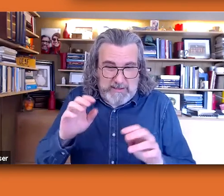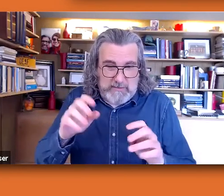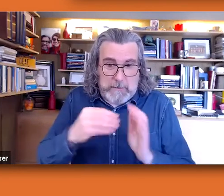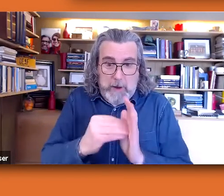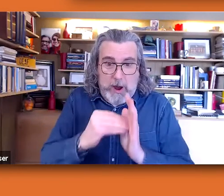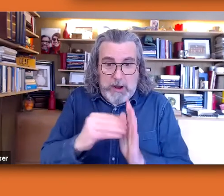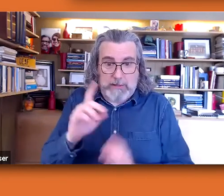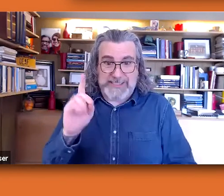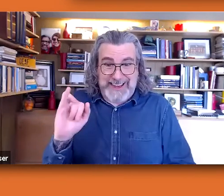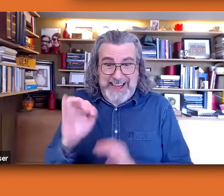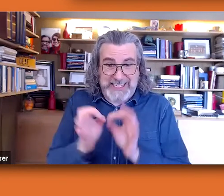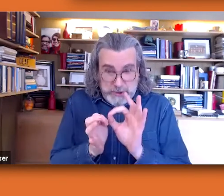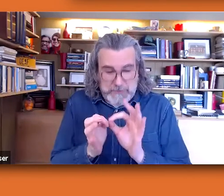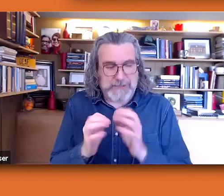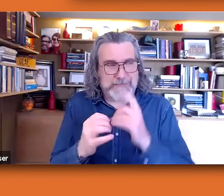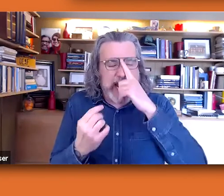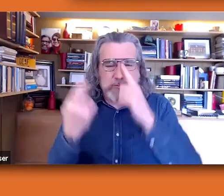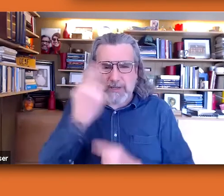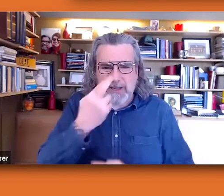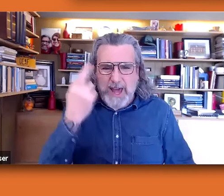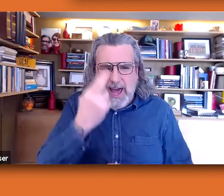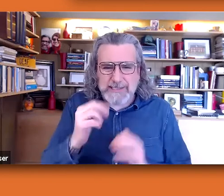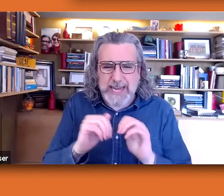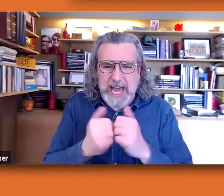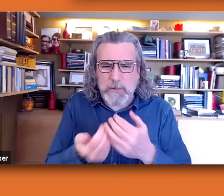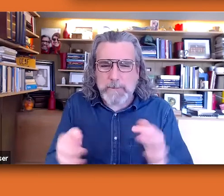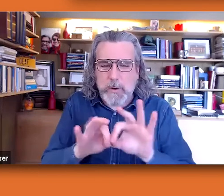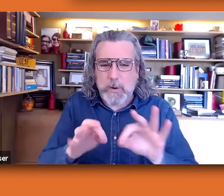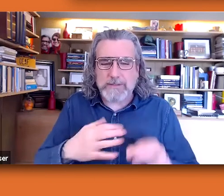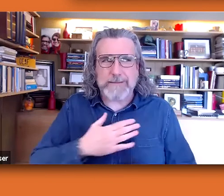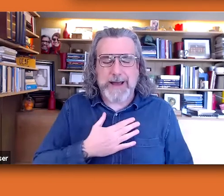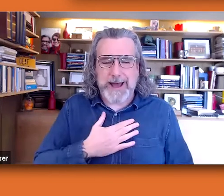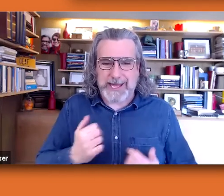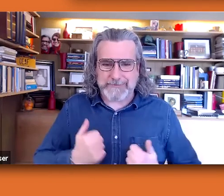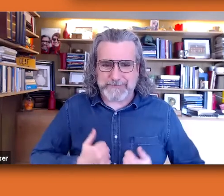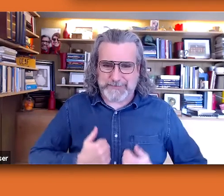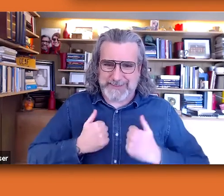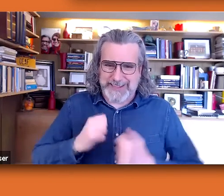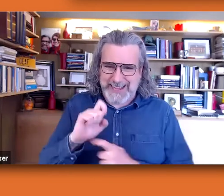I actually just finished a book chapter that discusses